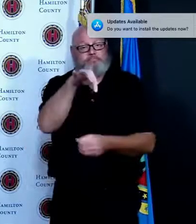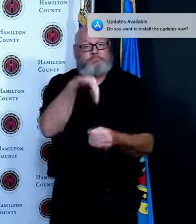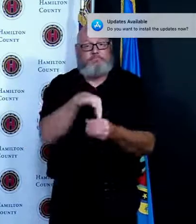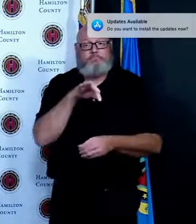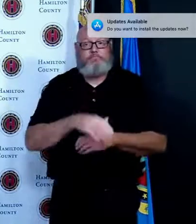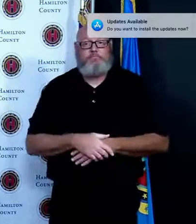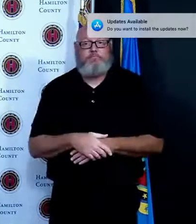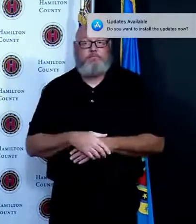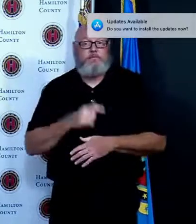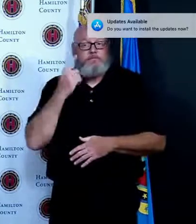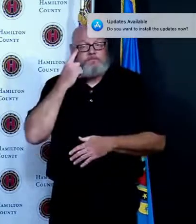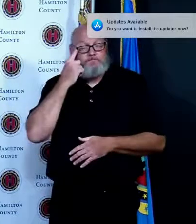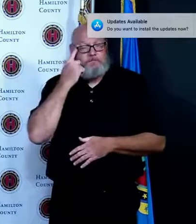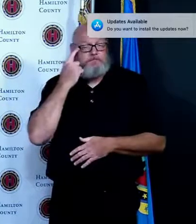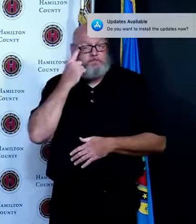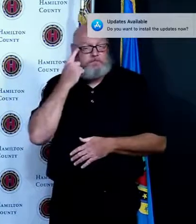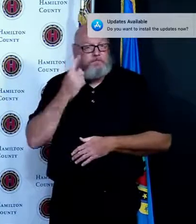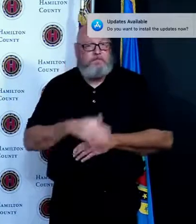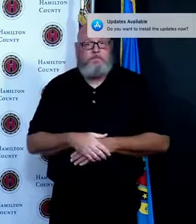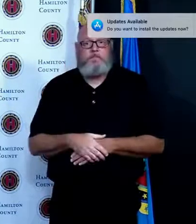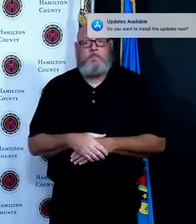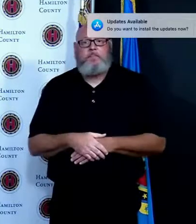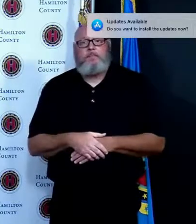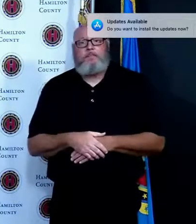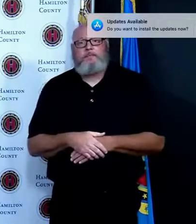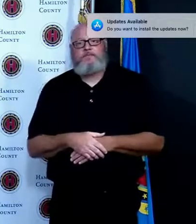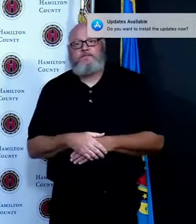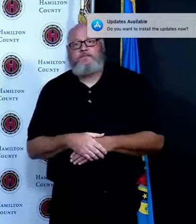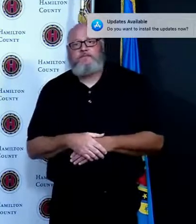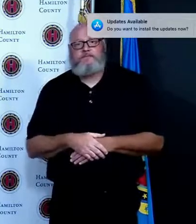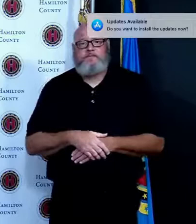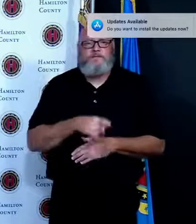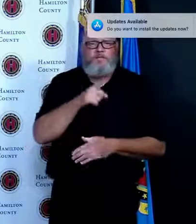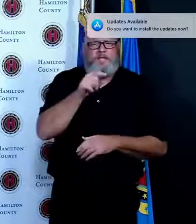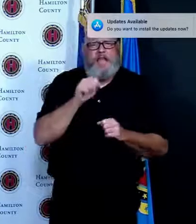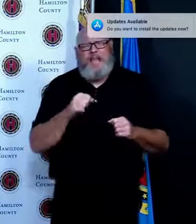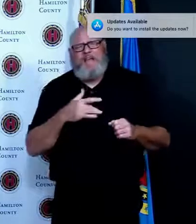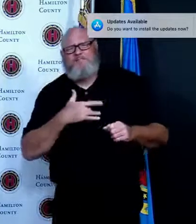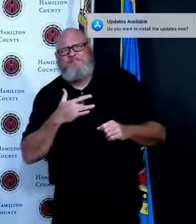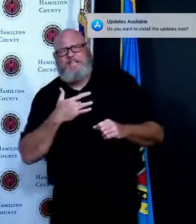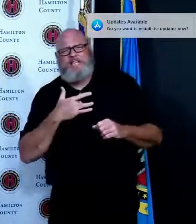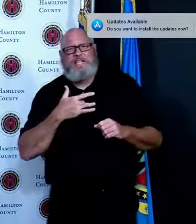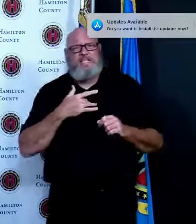it need to be can we do it in a different way and so the most current information on this